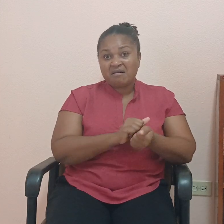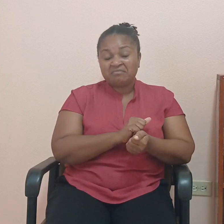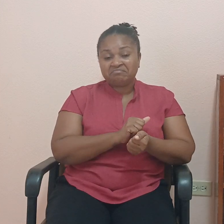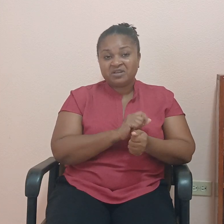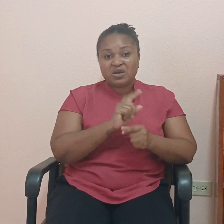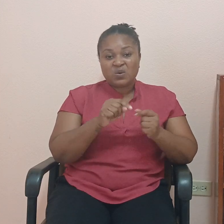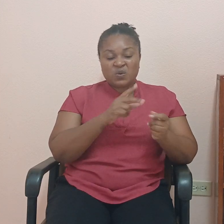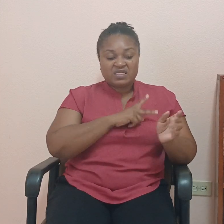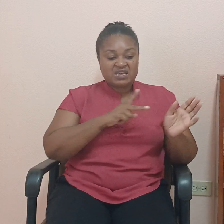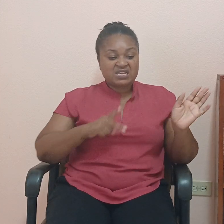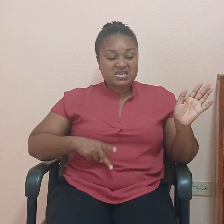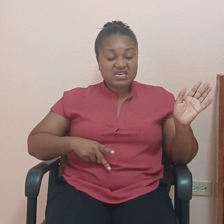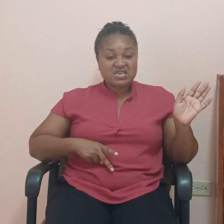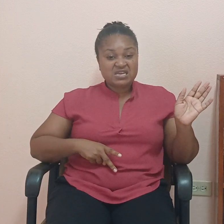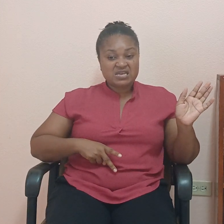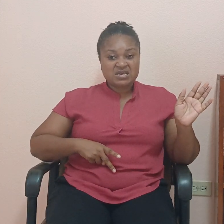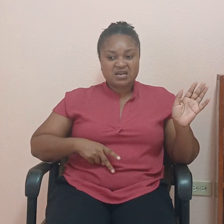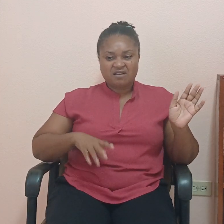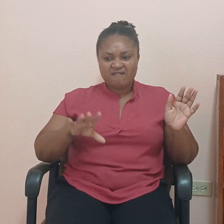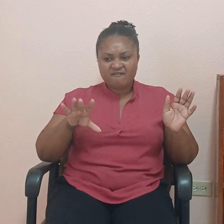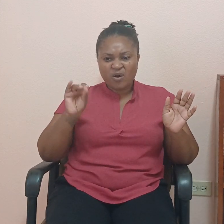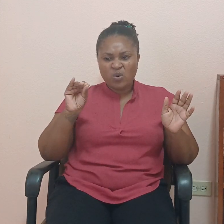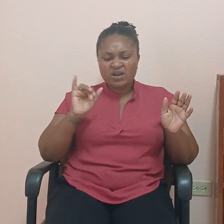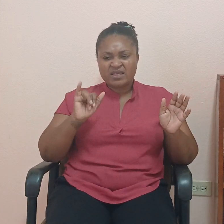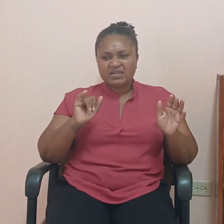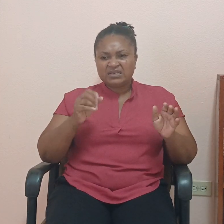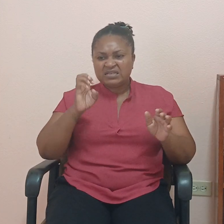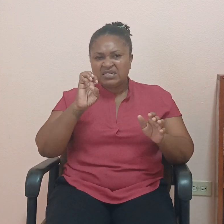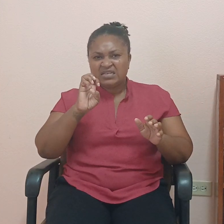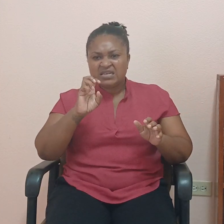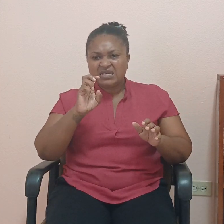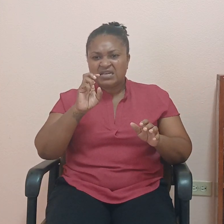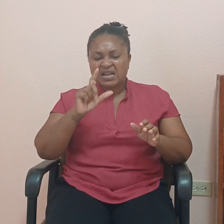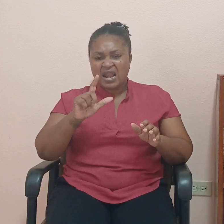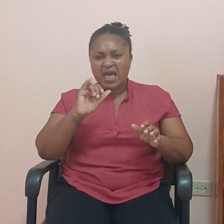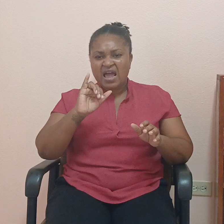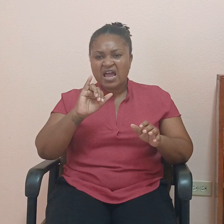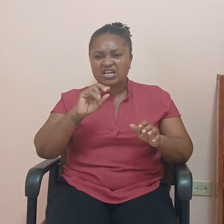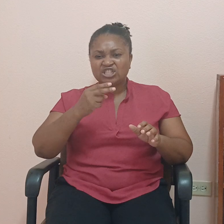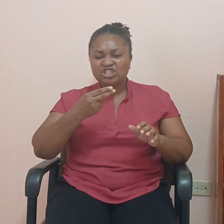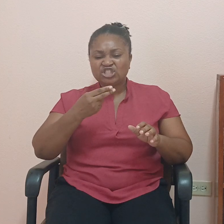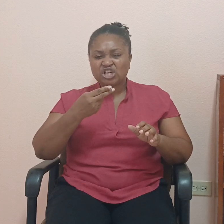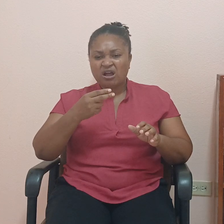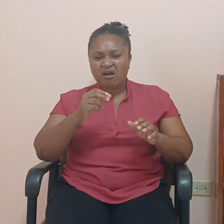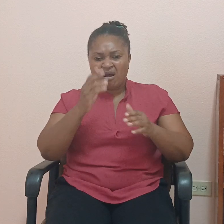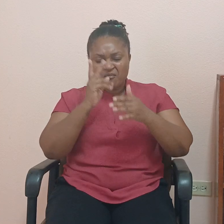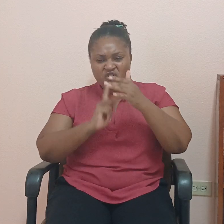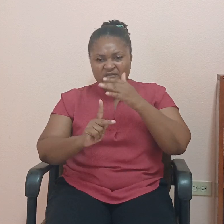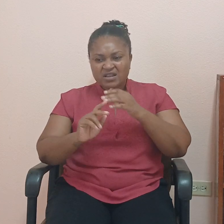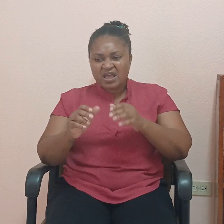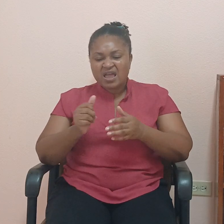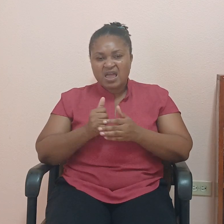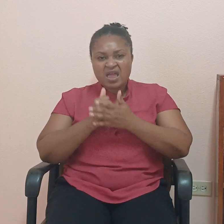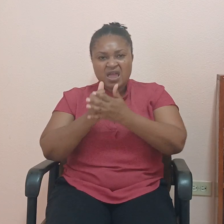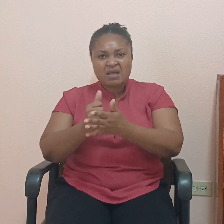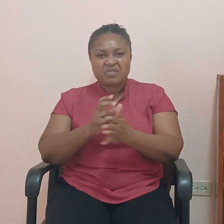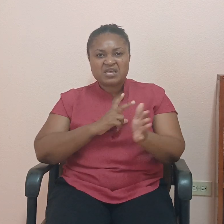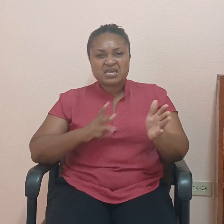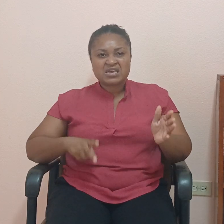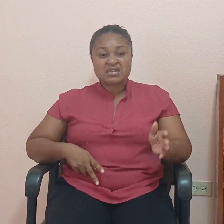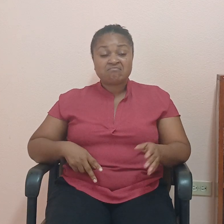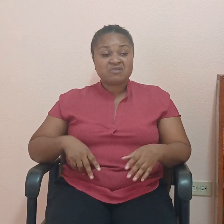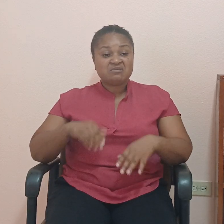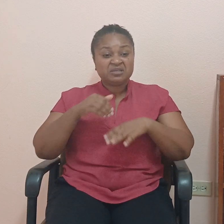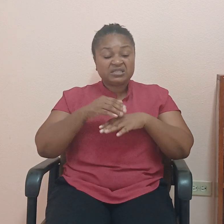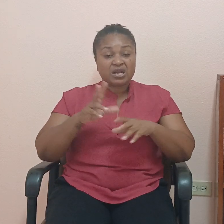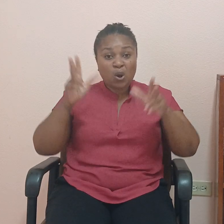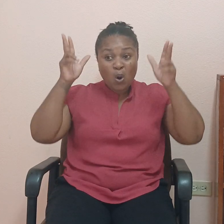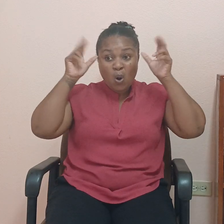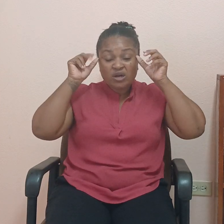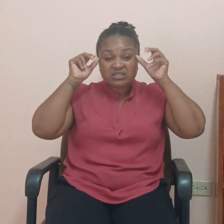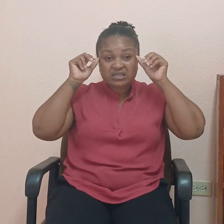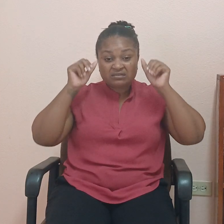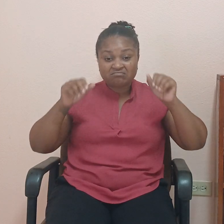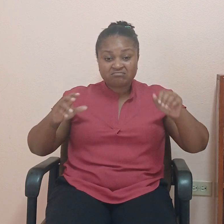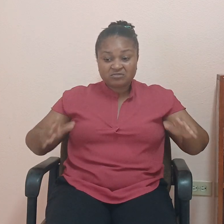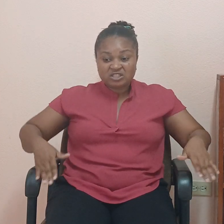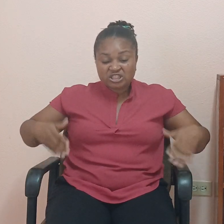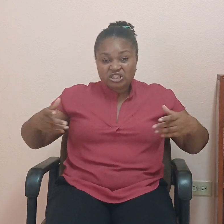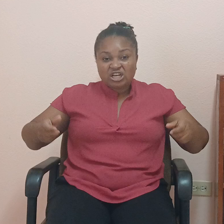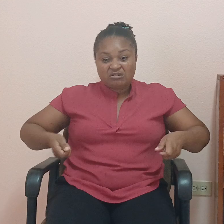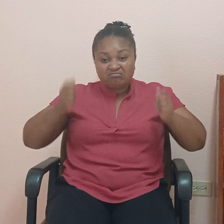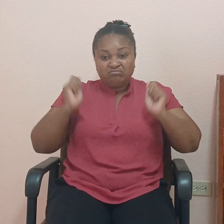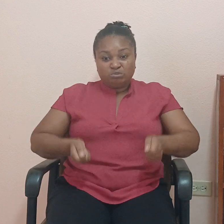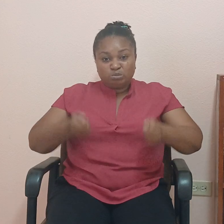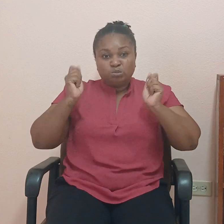ARAM DISCOVERED IT WAS ELISHA HELPING THE KING, HE SENT HORSES AND CHARIOTS AND SURROUNDED THE CITY